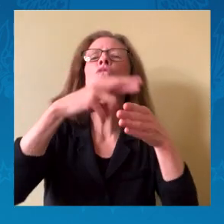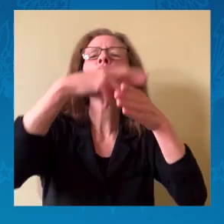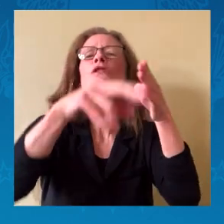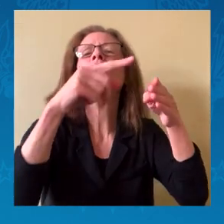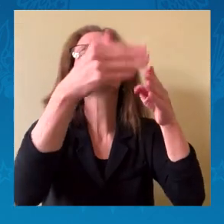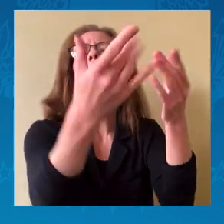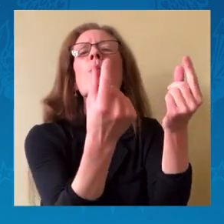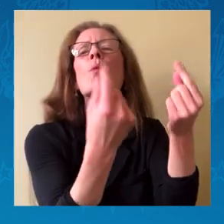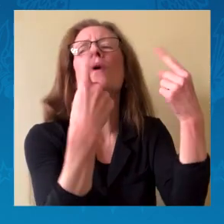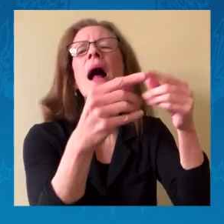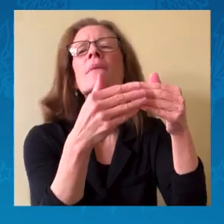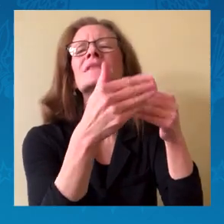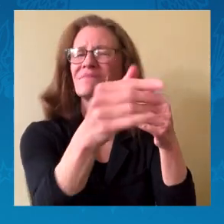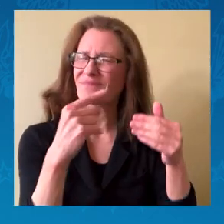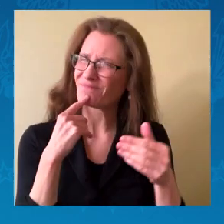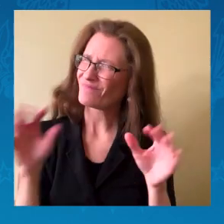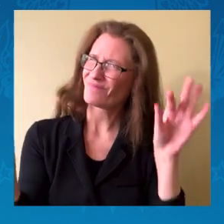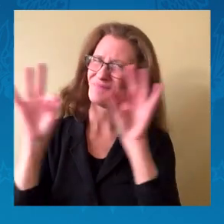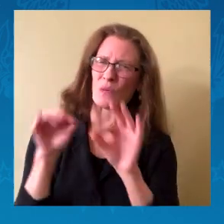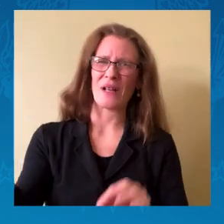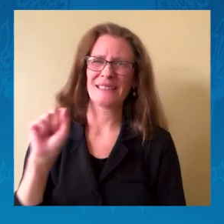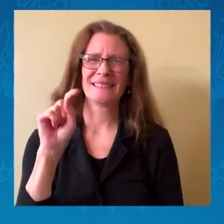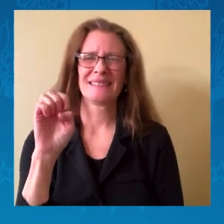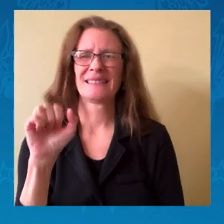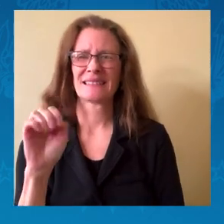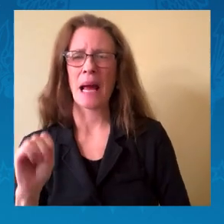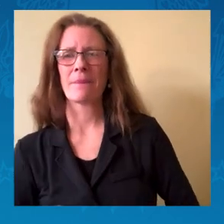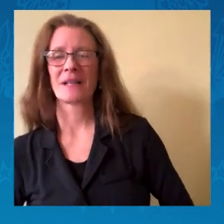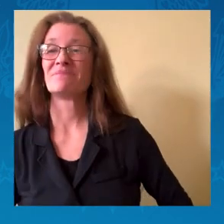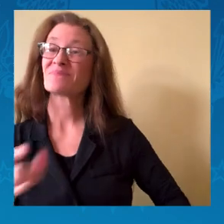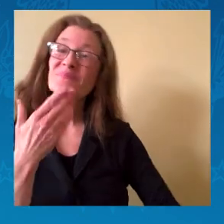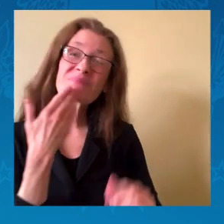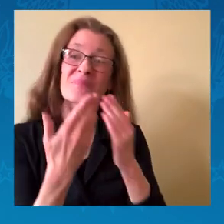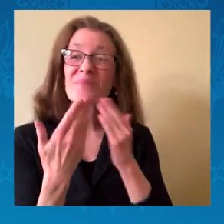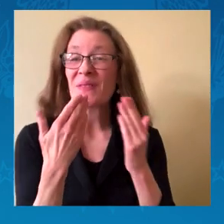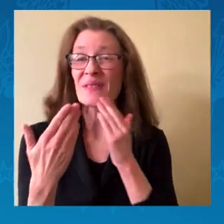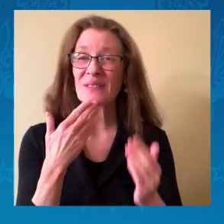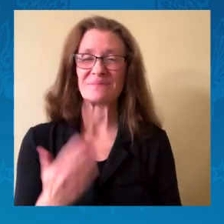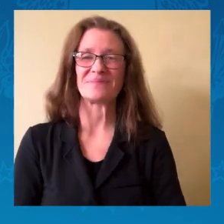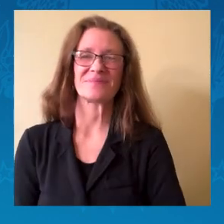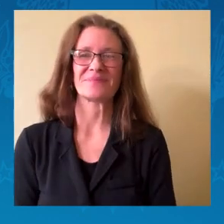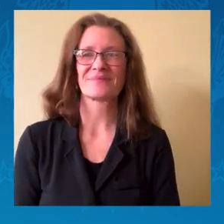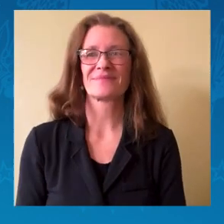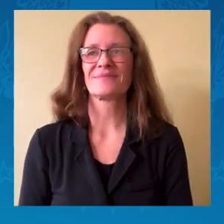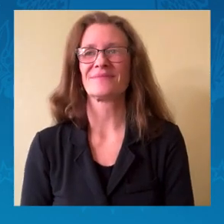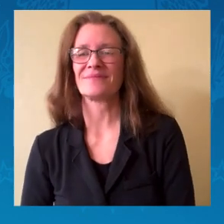Thank you so very much. And this is a perfect segue way